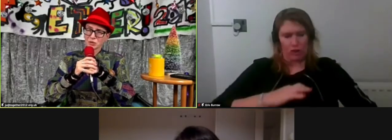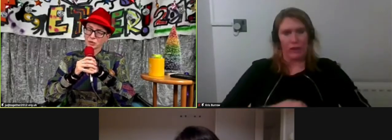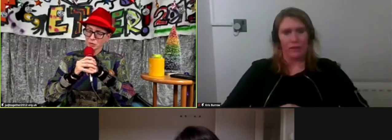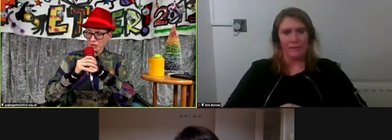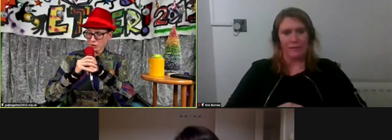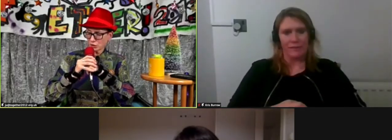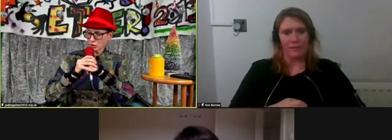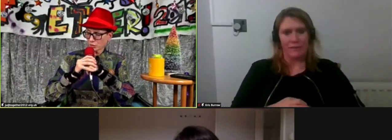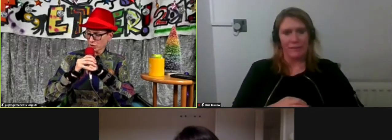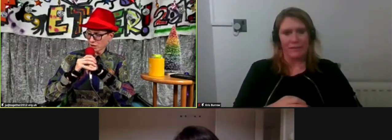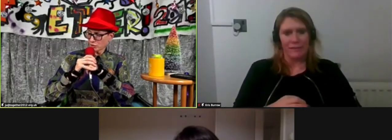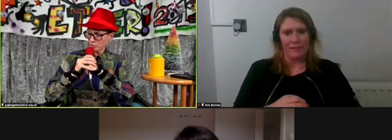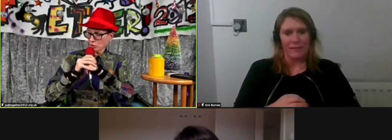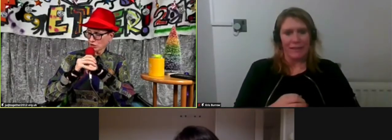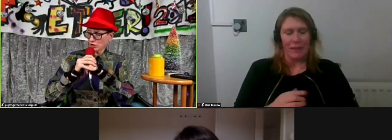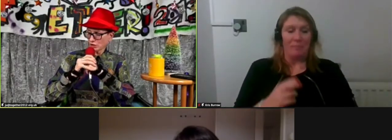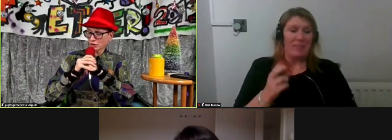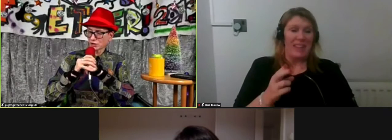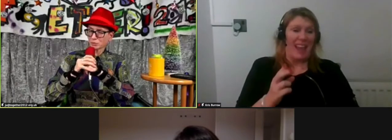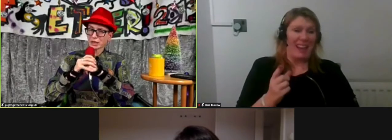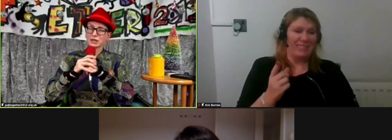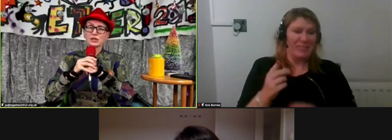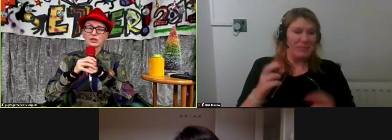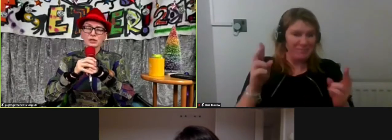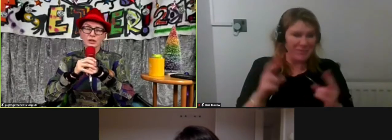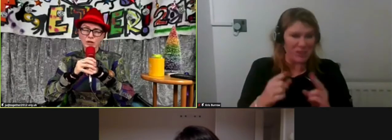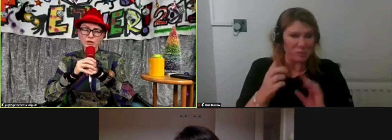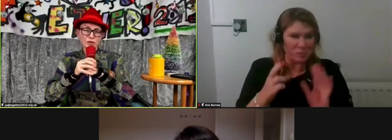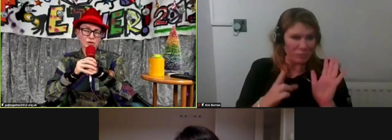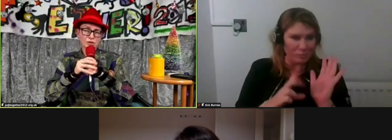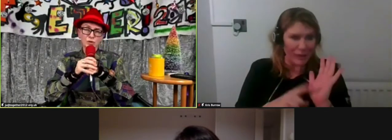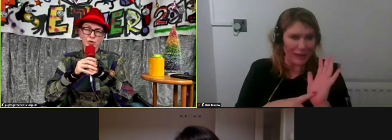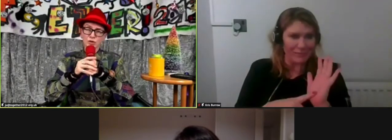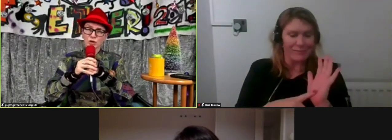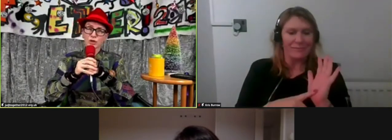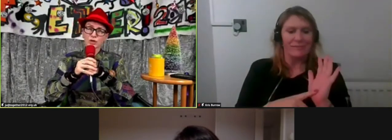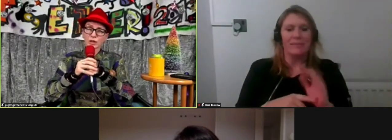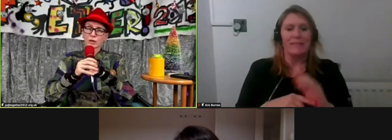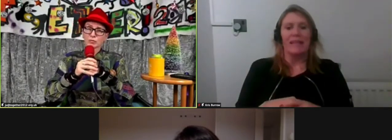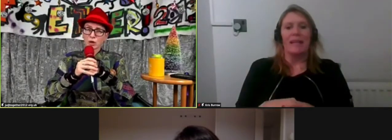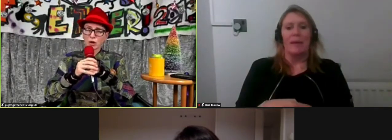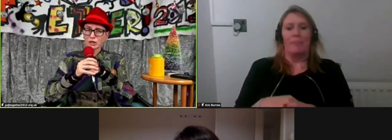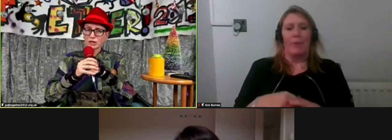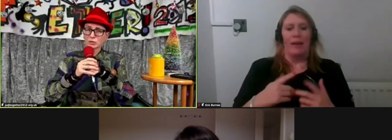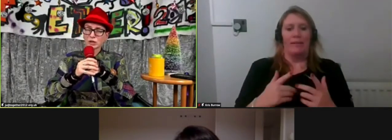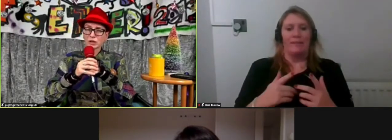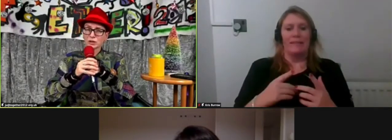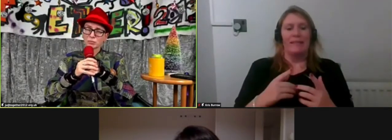it came from the pound shop, a multi-patterned silk shirt, behind me in